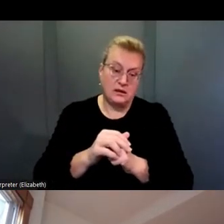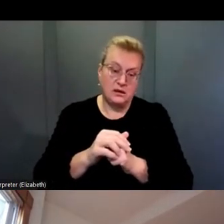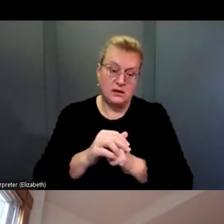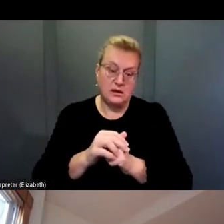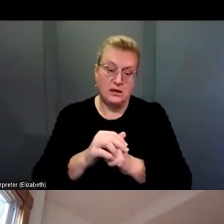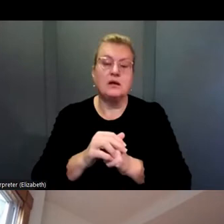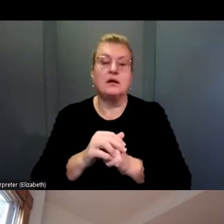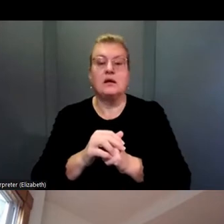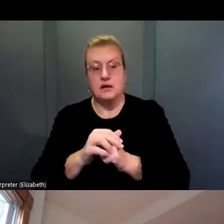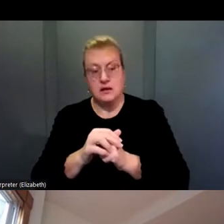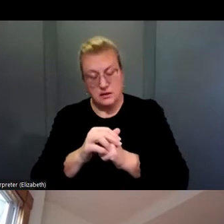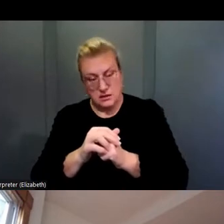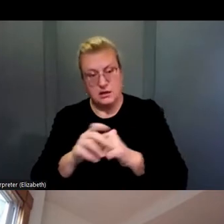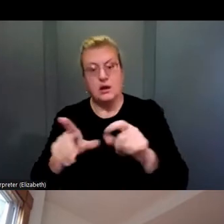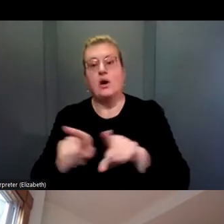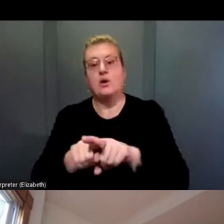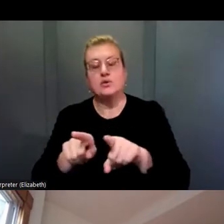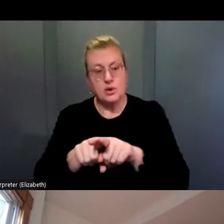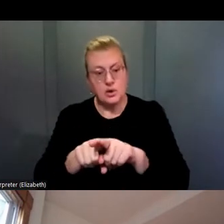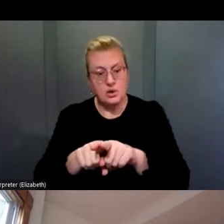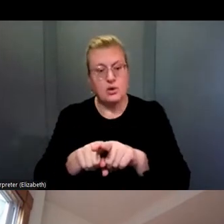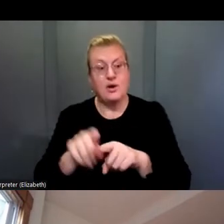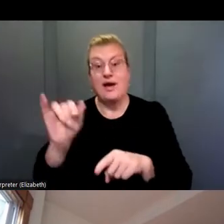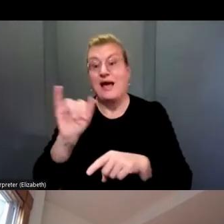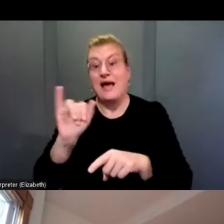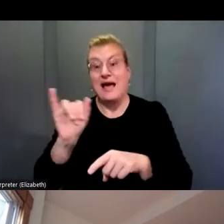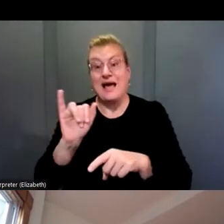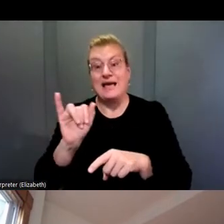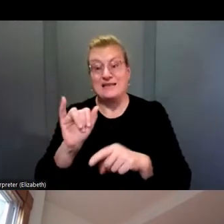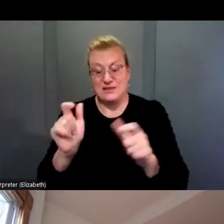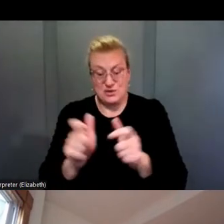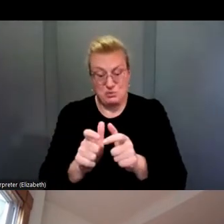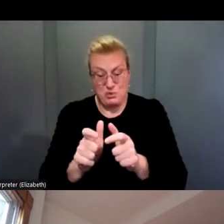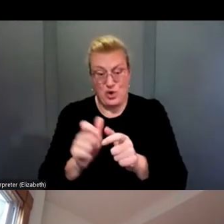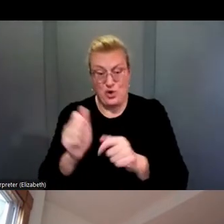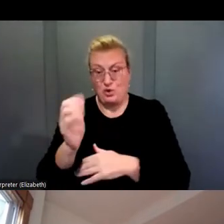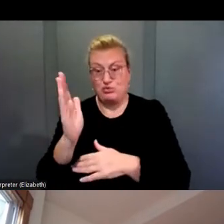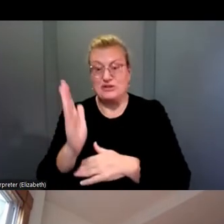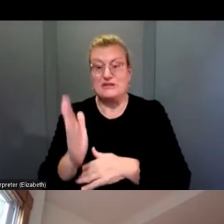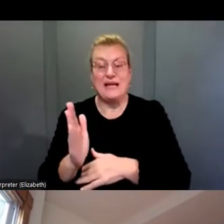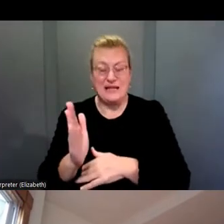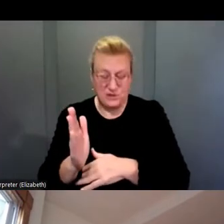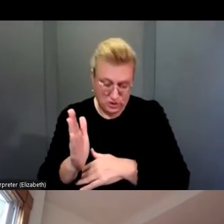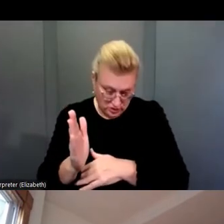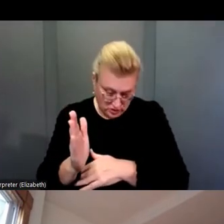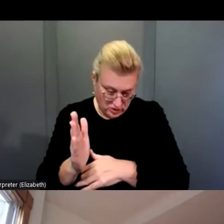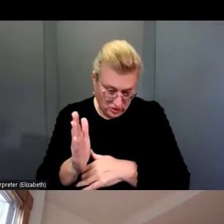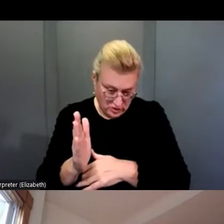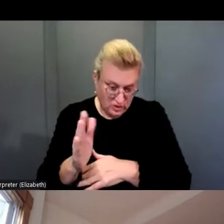Also as a smaller presenter, sometimes hearing about larger projects